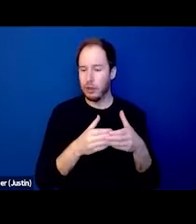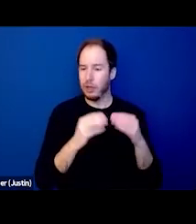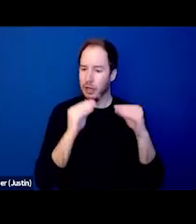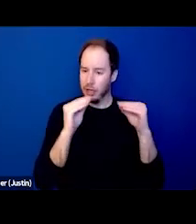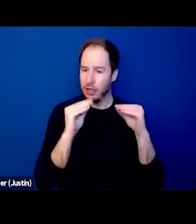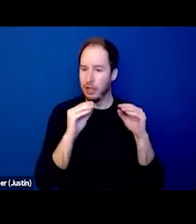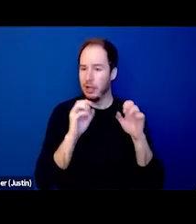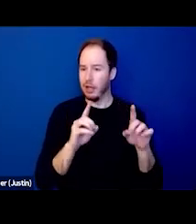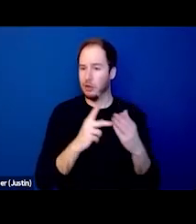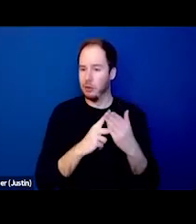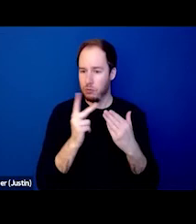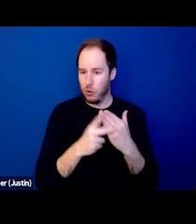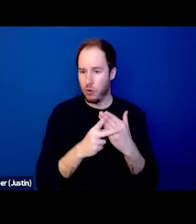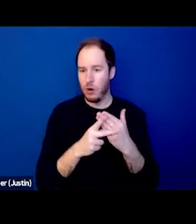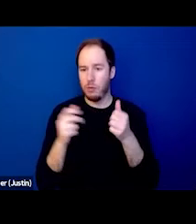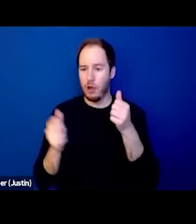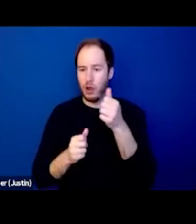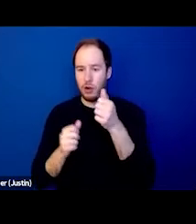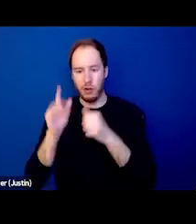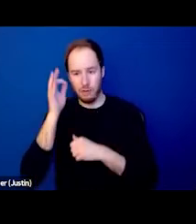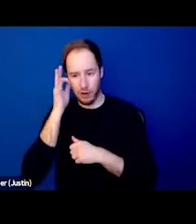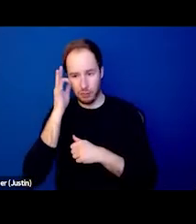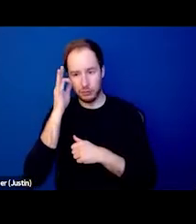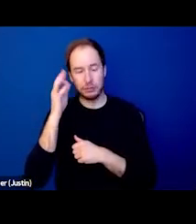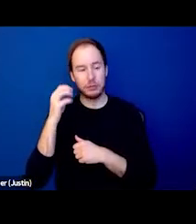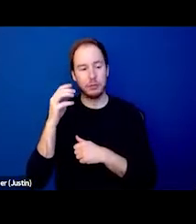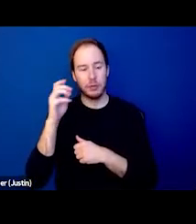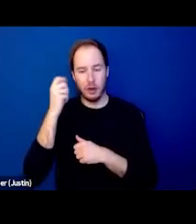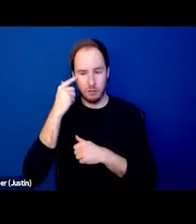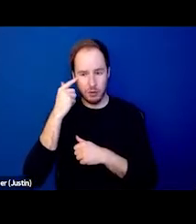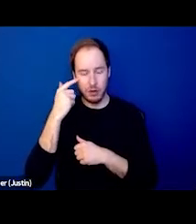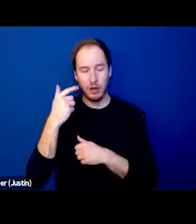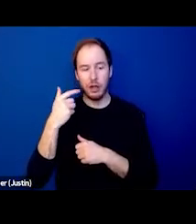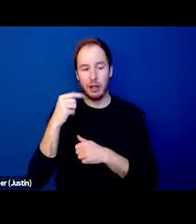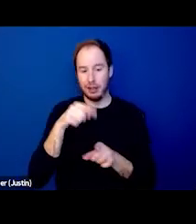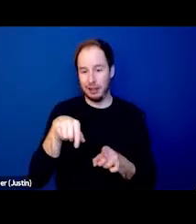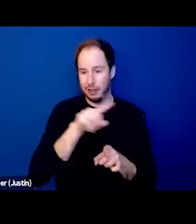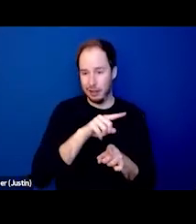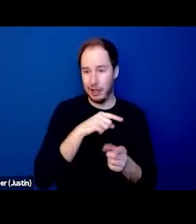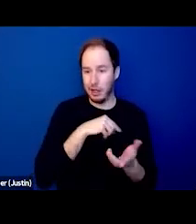within the federal government and found that these best practices work for delivering